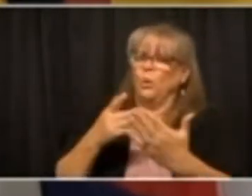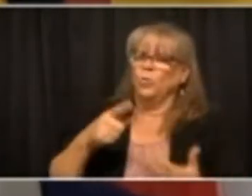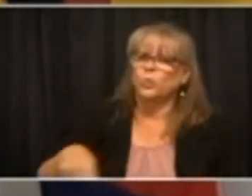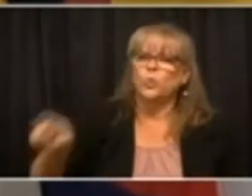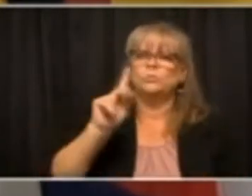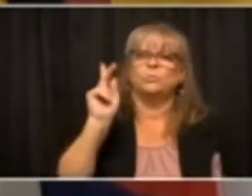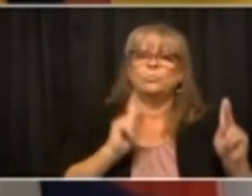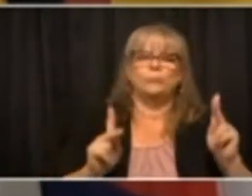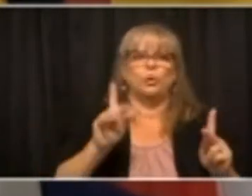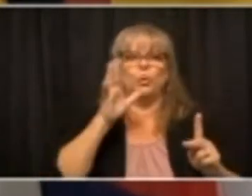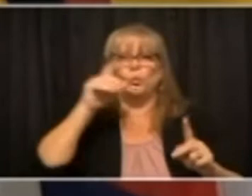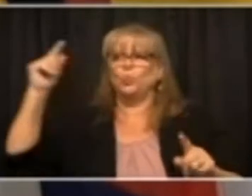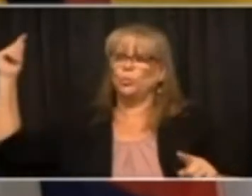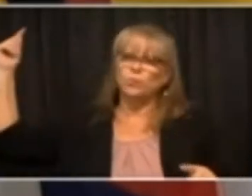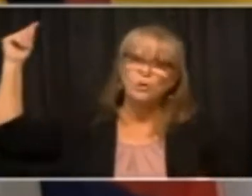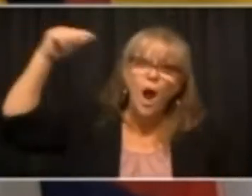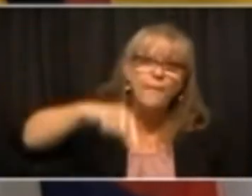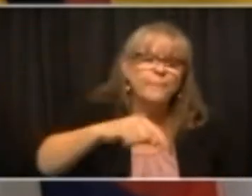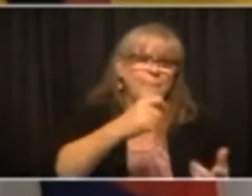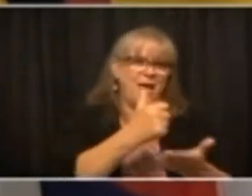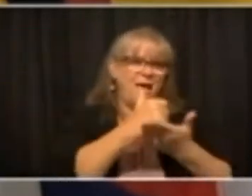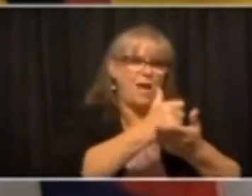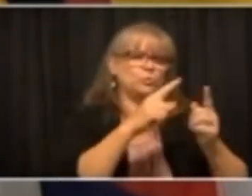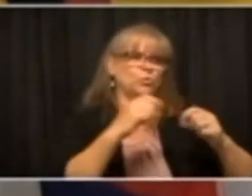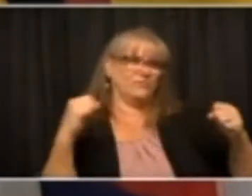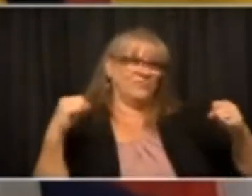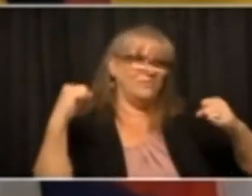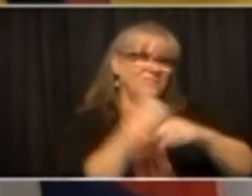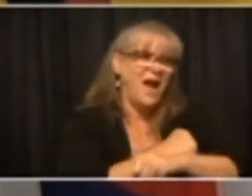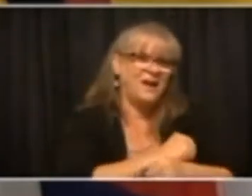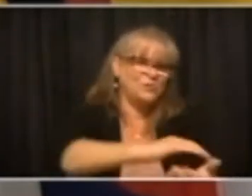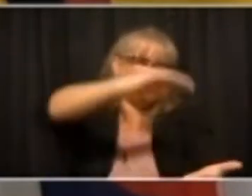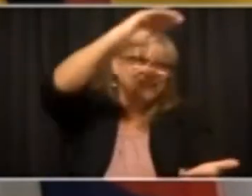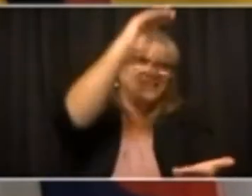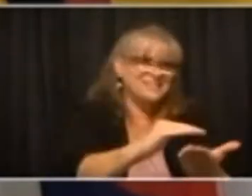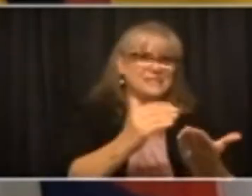as of yesterday the grizzly creek fire it's the number one fire priority